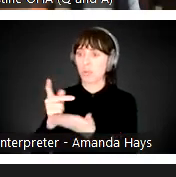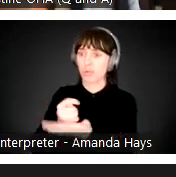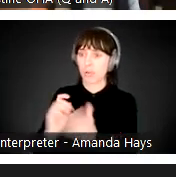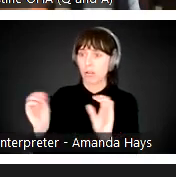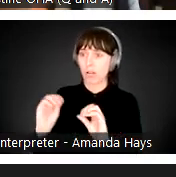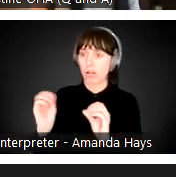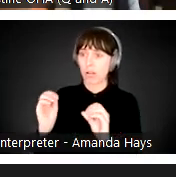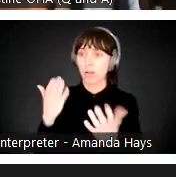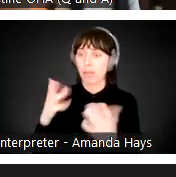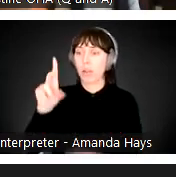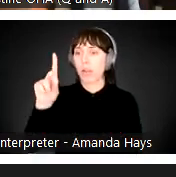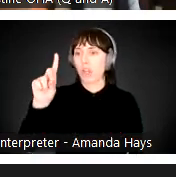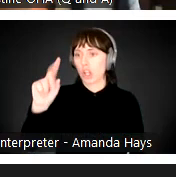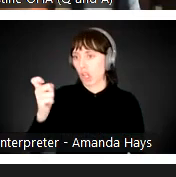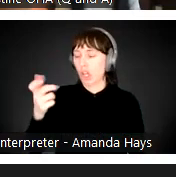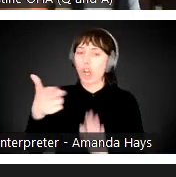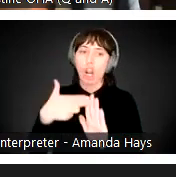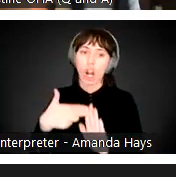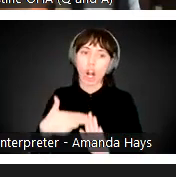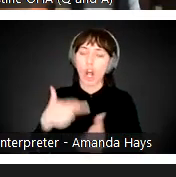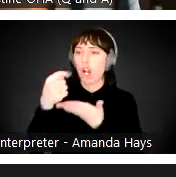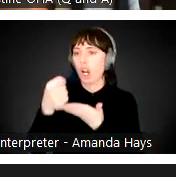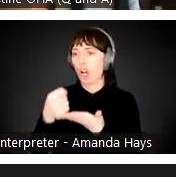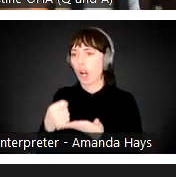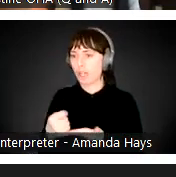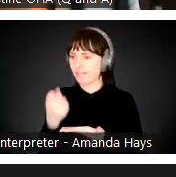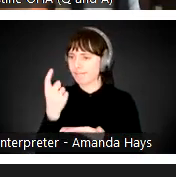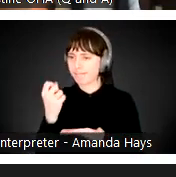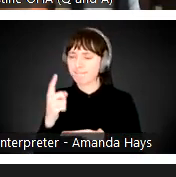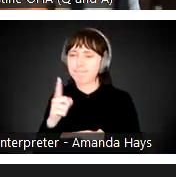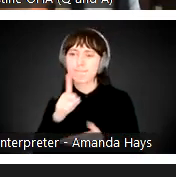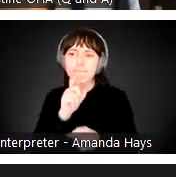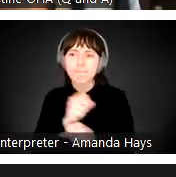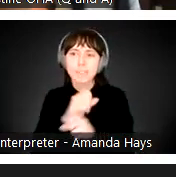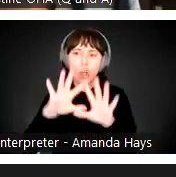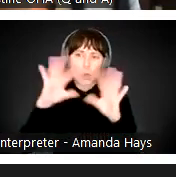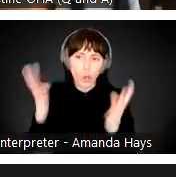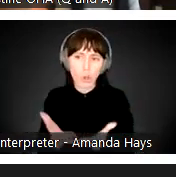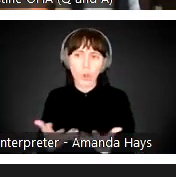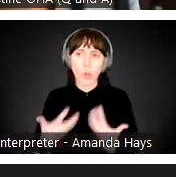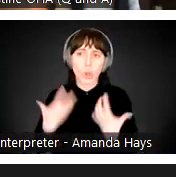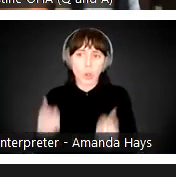lot of diagnoses, and a lot of treatments, and a lot of- but ultimately, you're not actually engaging in a way that allows